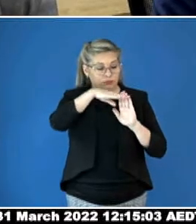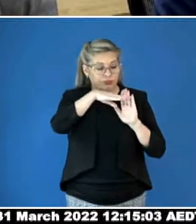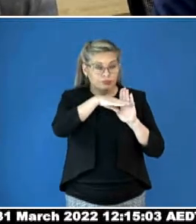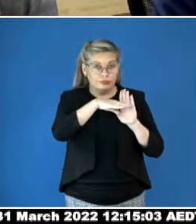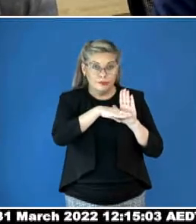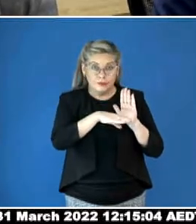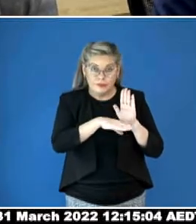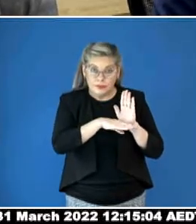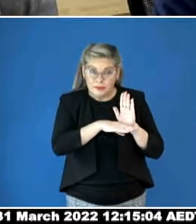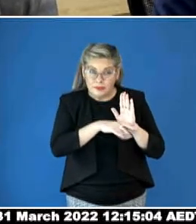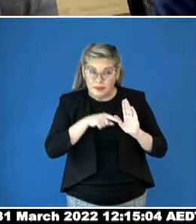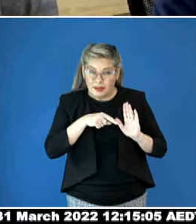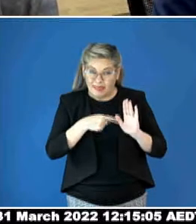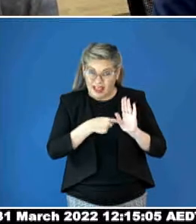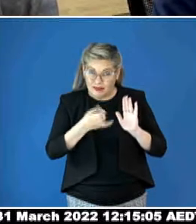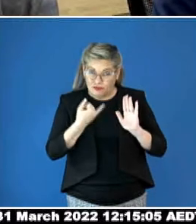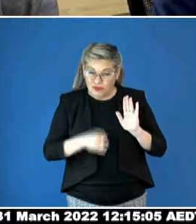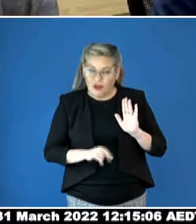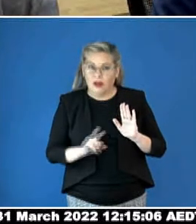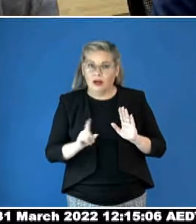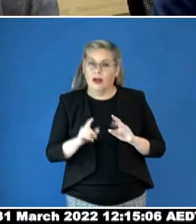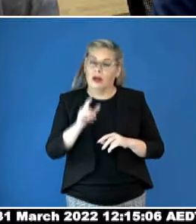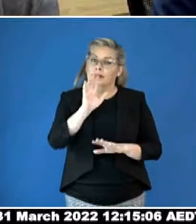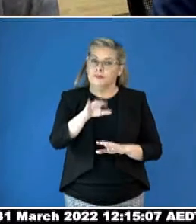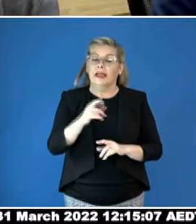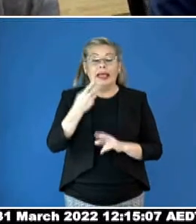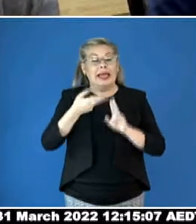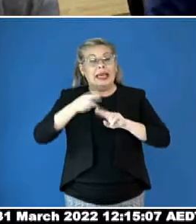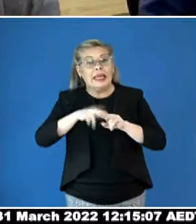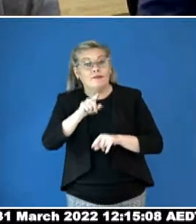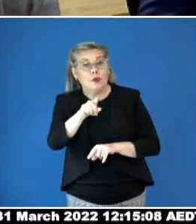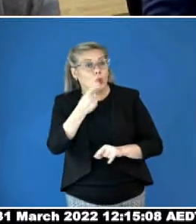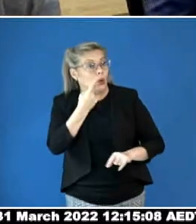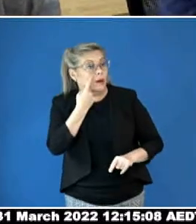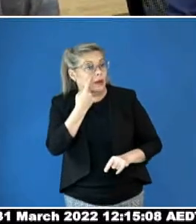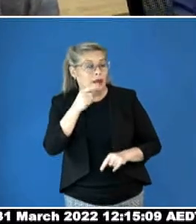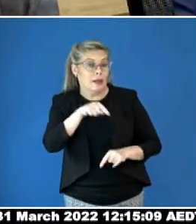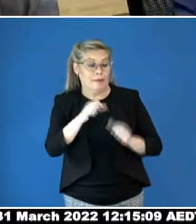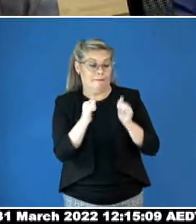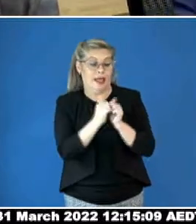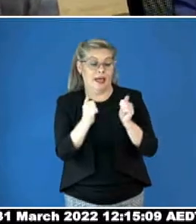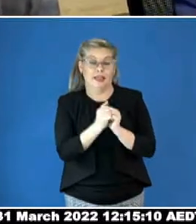I can take you specifically to page 12 of that procedure.